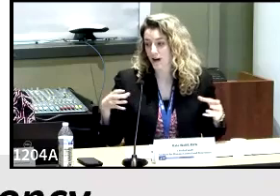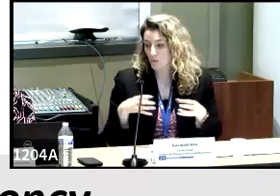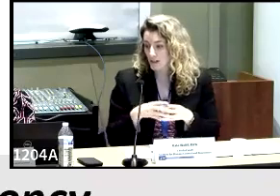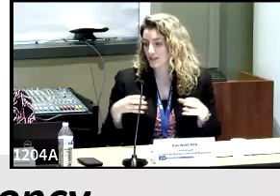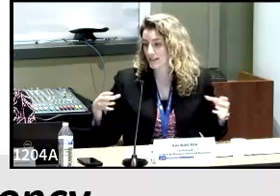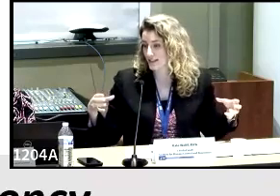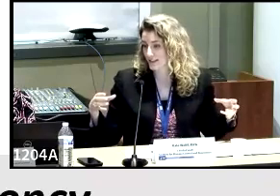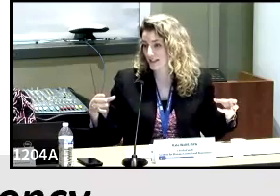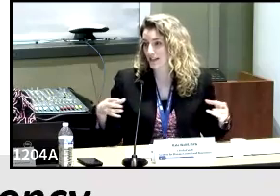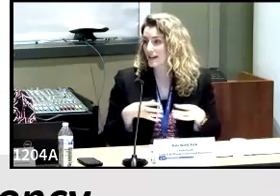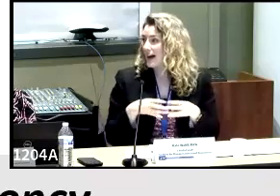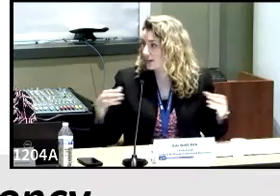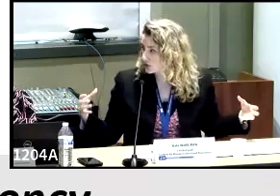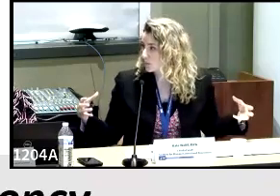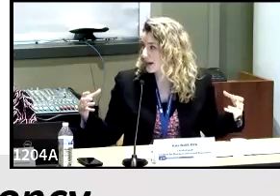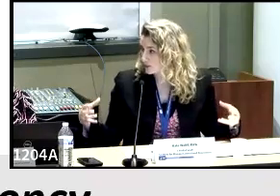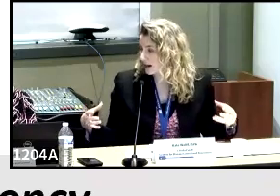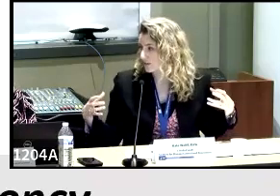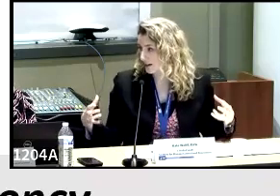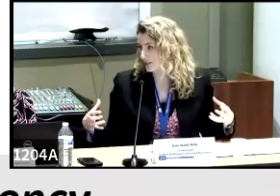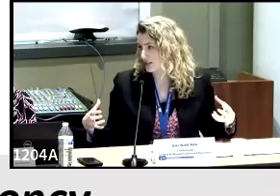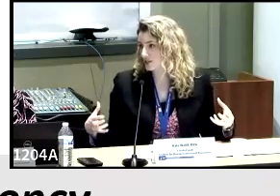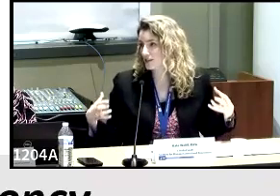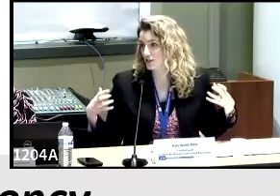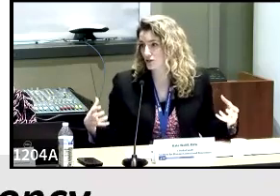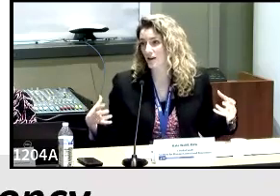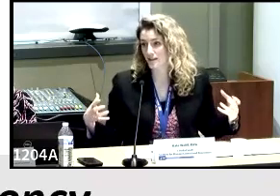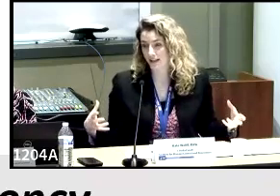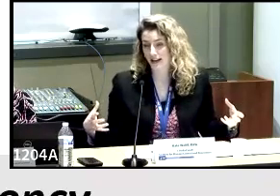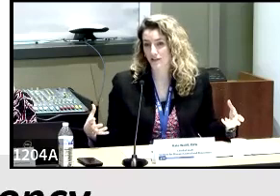that One CDC enterprise-wide foundation as strong as it can.